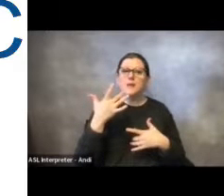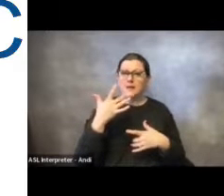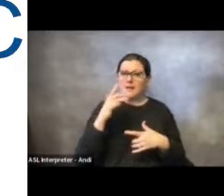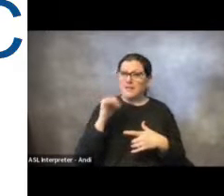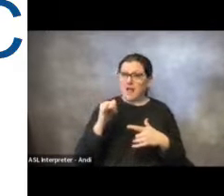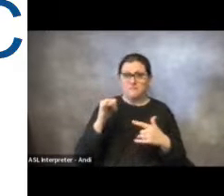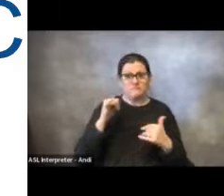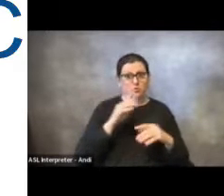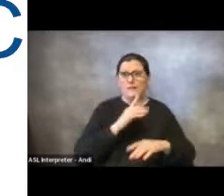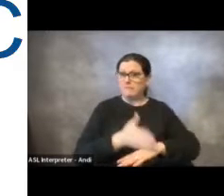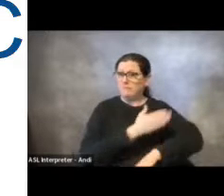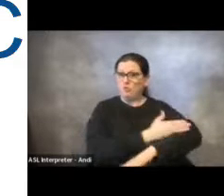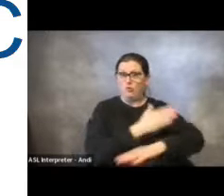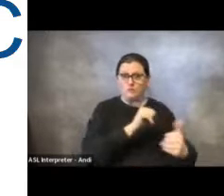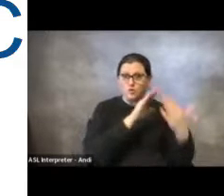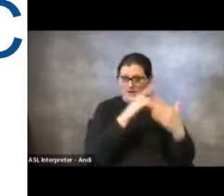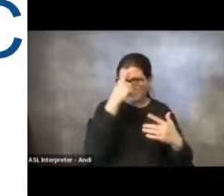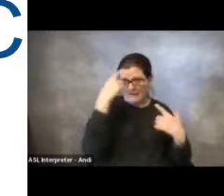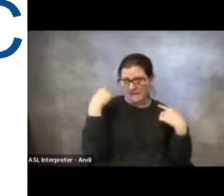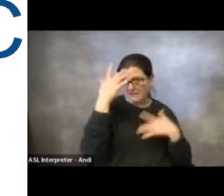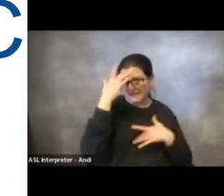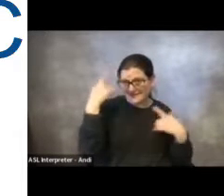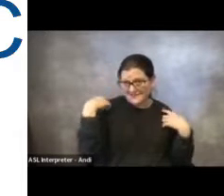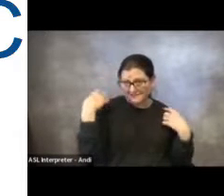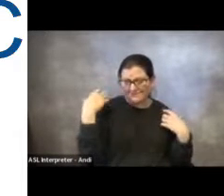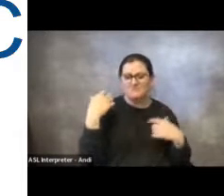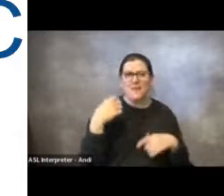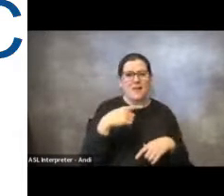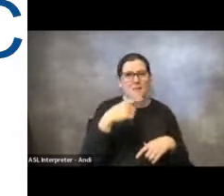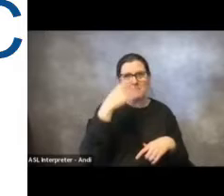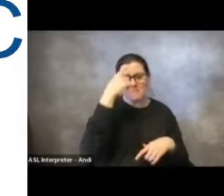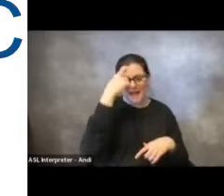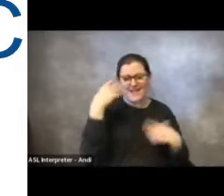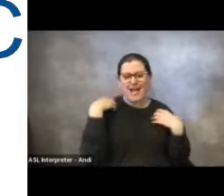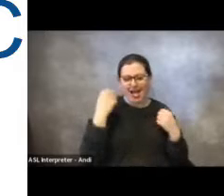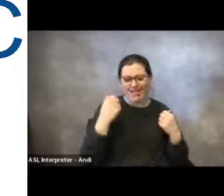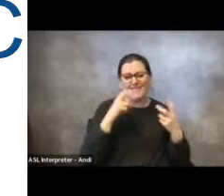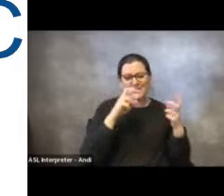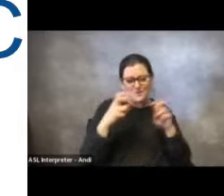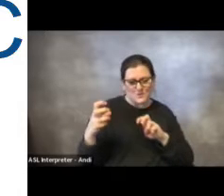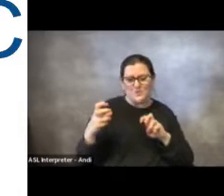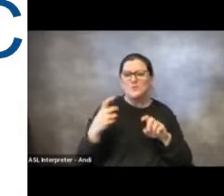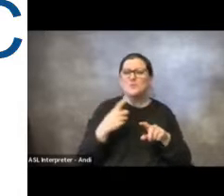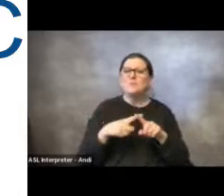those issues. And the same types of changes are needed when it comes to individuals living with a brain injury or thinking about